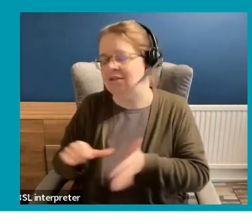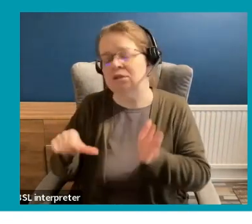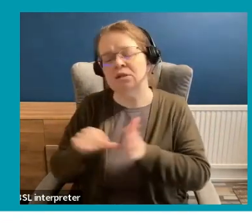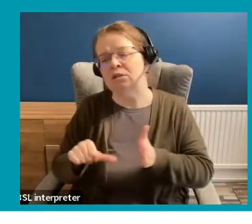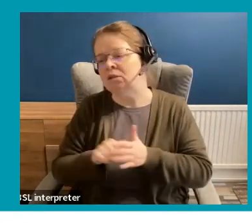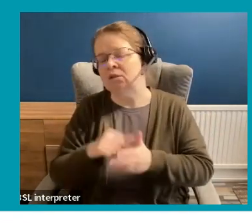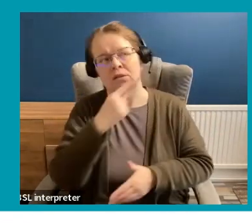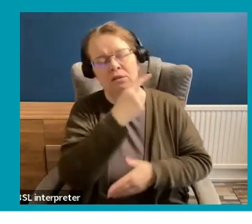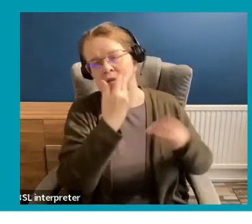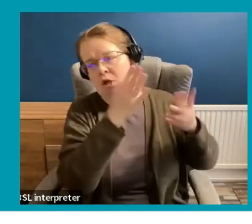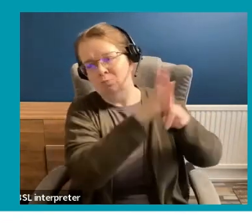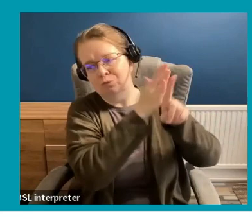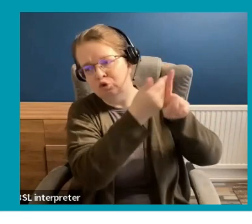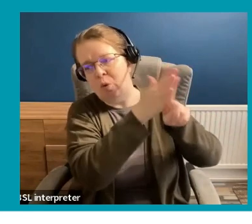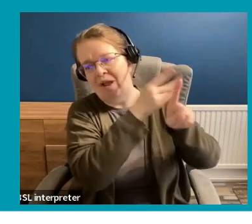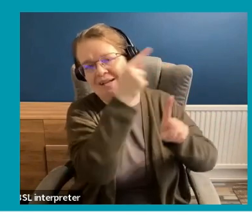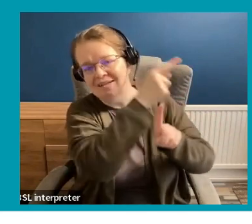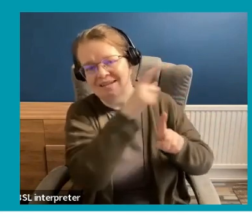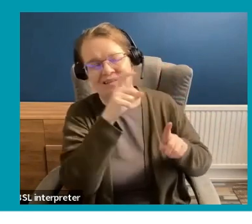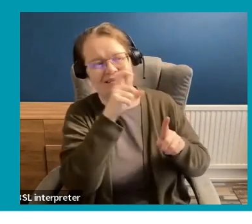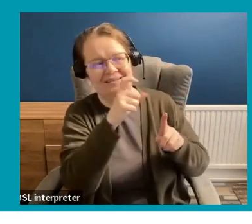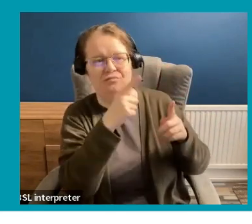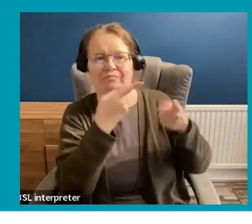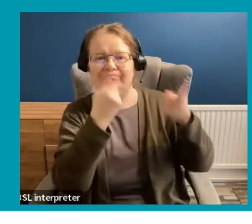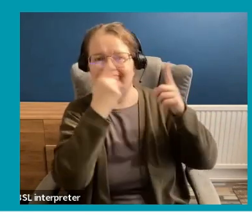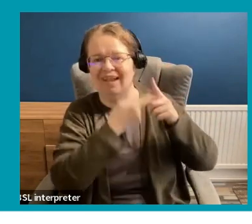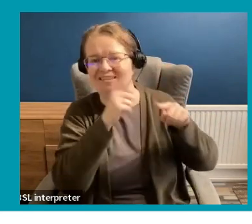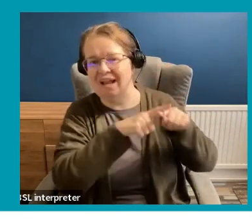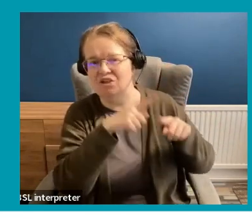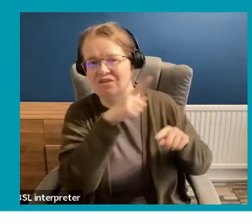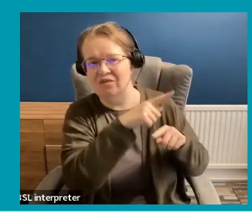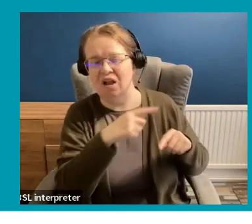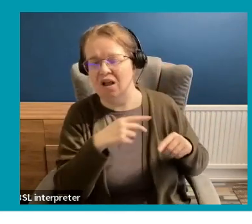getting the senior leadership team to genuinely take this on board.